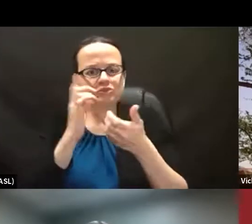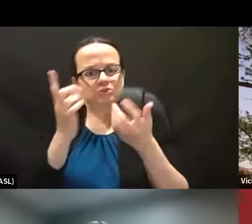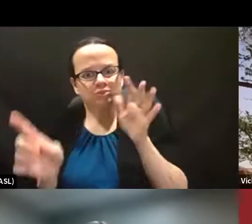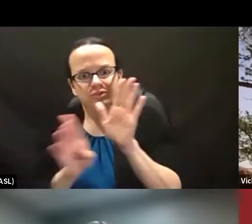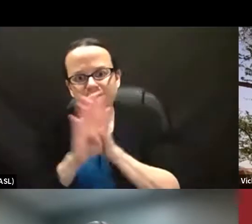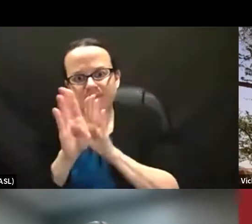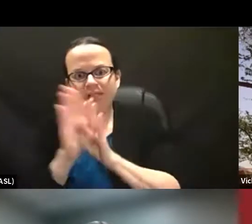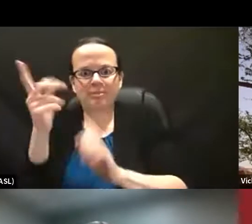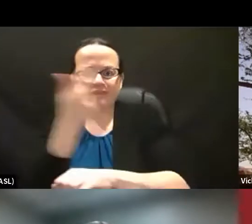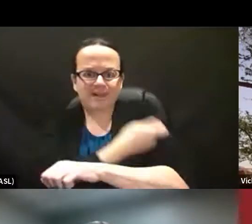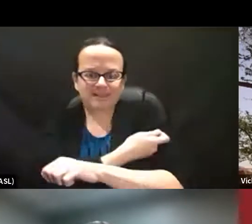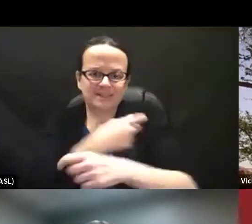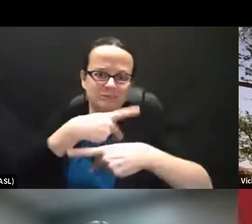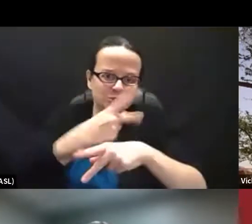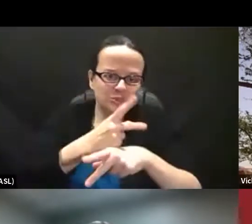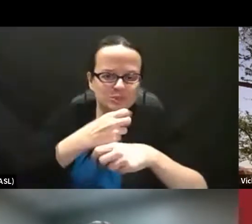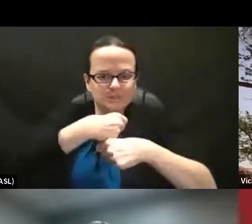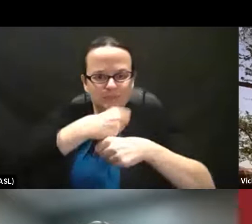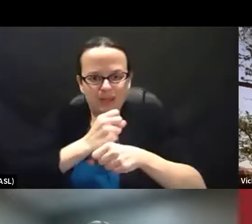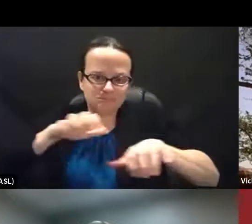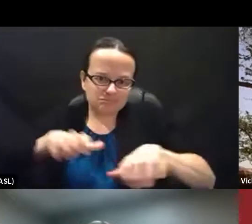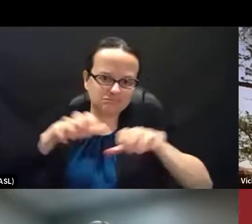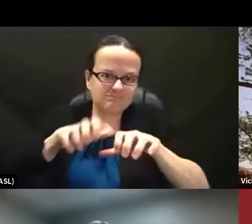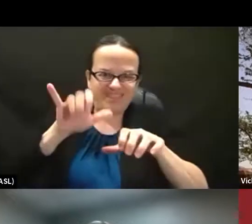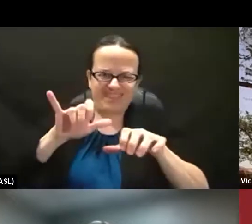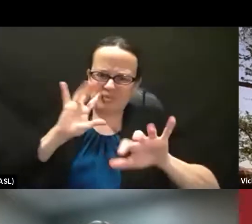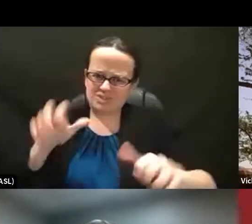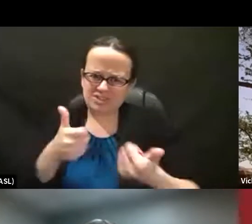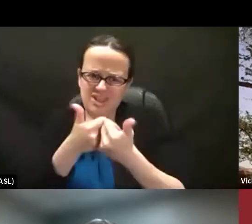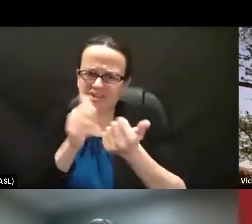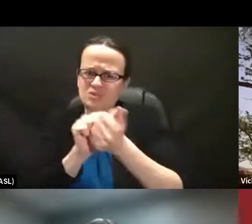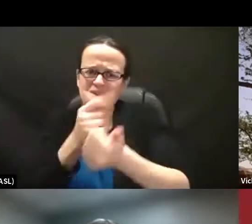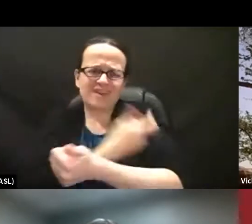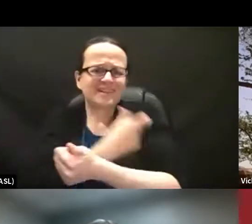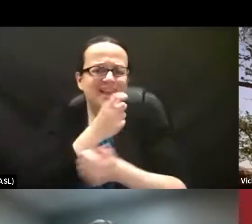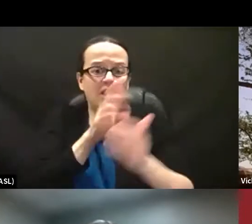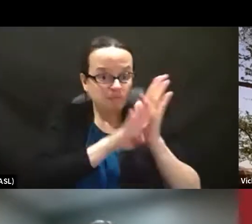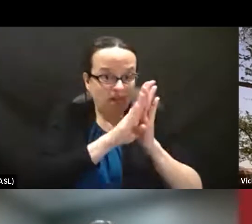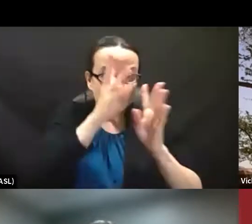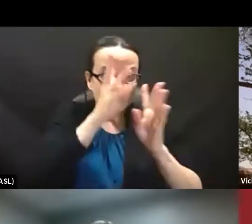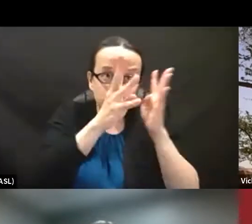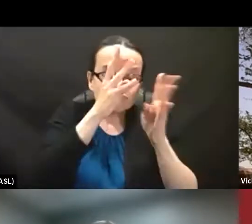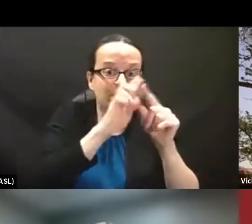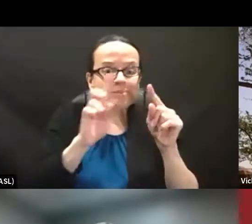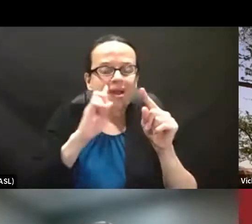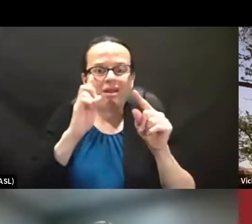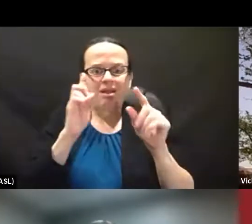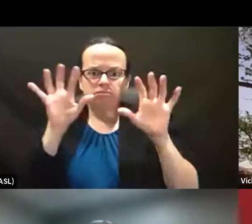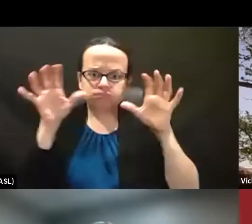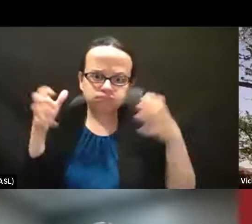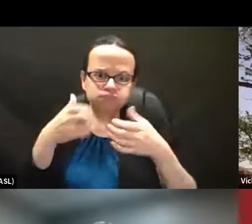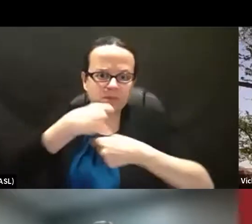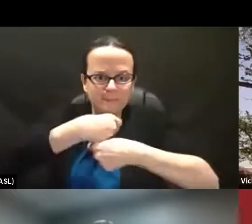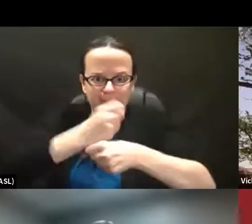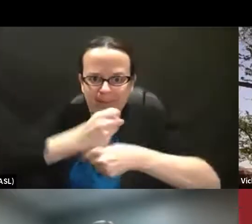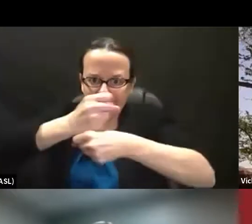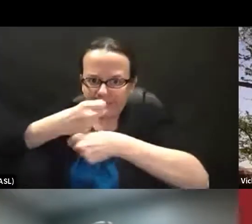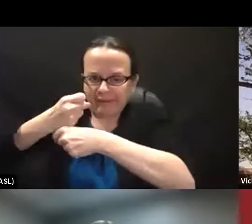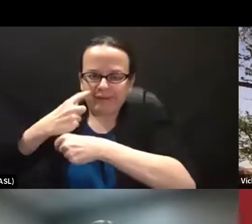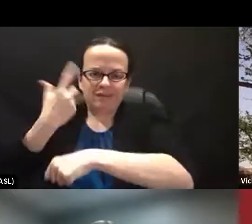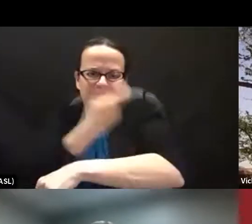Josh Allen (RN): producing the vaccines, which is actually one of the real challenges with vaccines it's not just developing them, but then mass producing them again there's been a tremendous amount of.